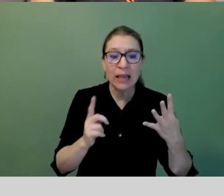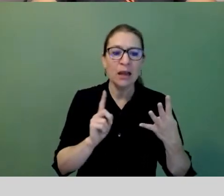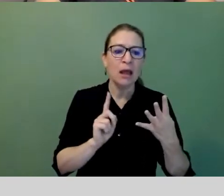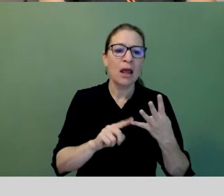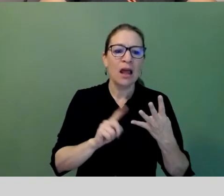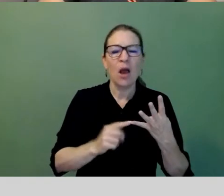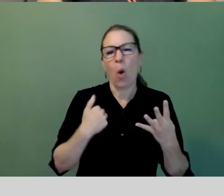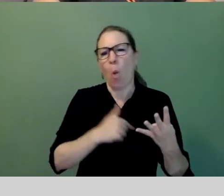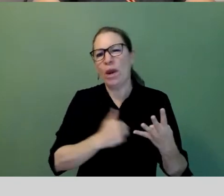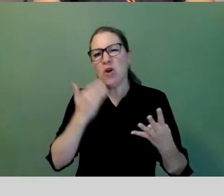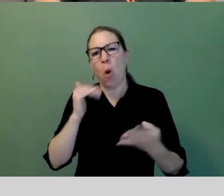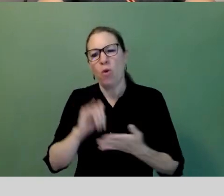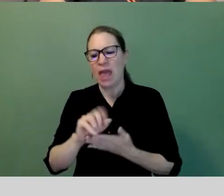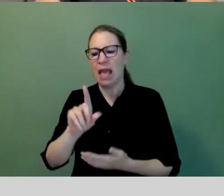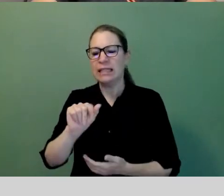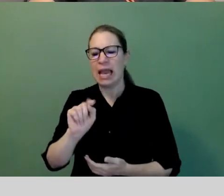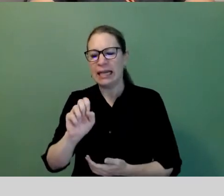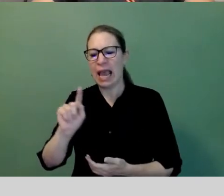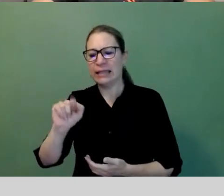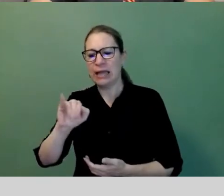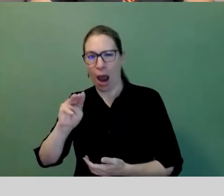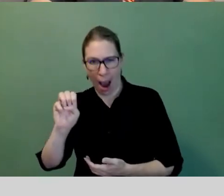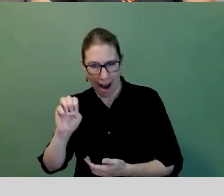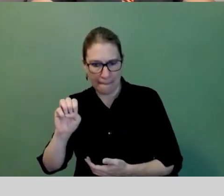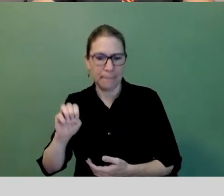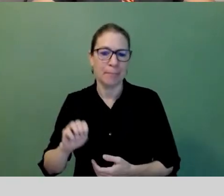Last seen, we know it's datetime dot datetime.